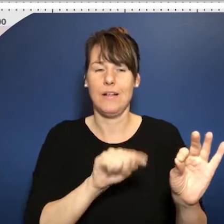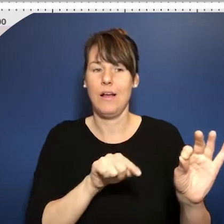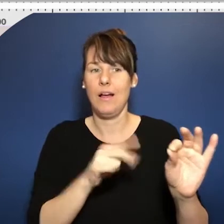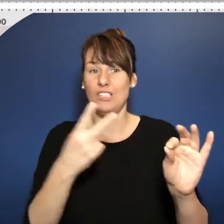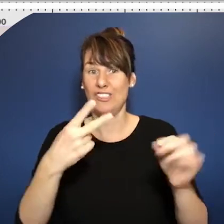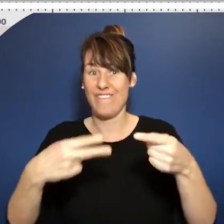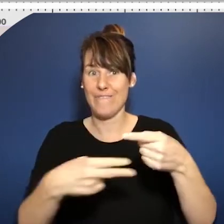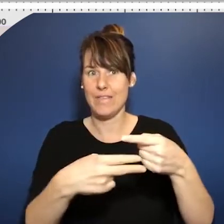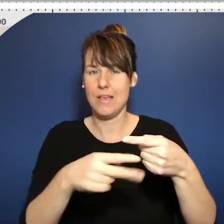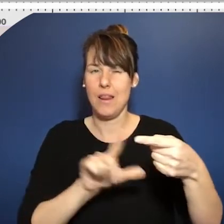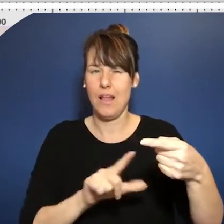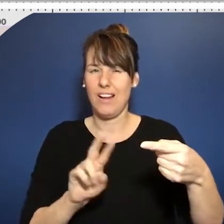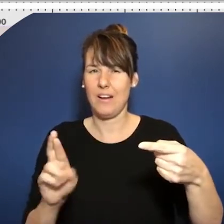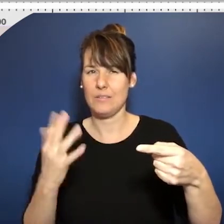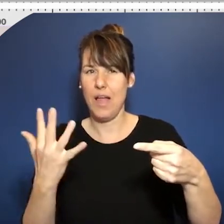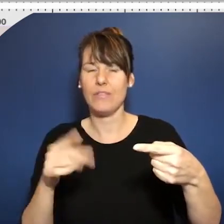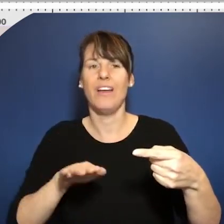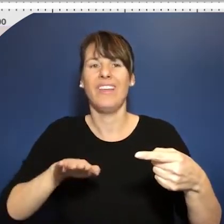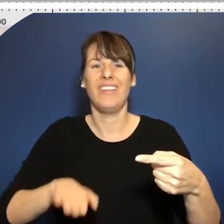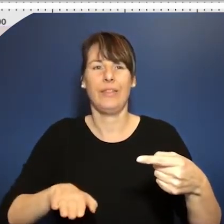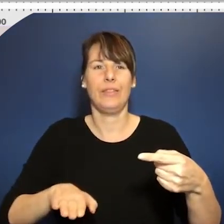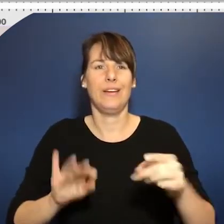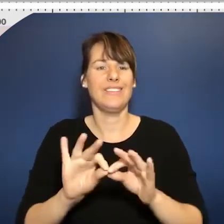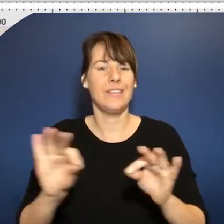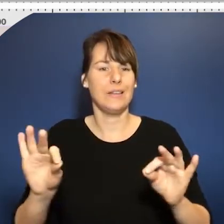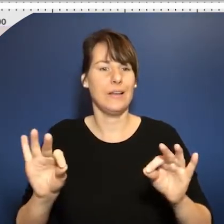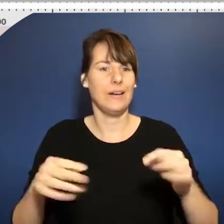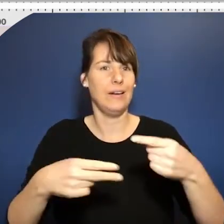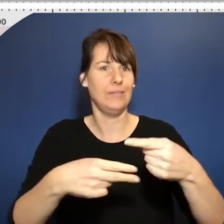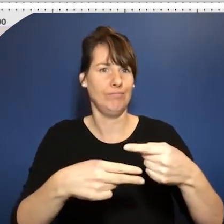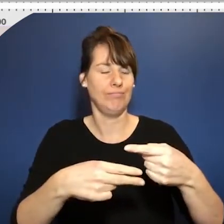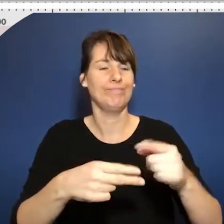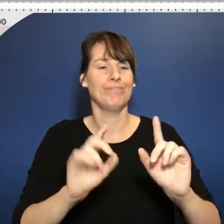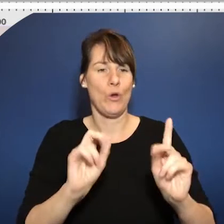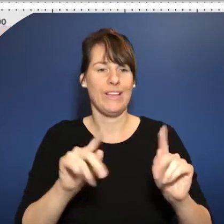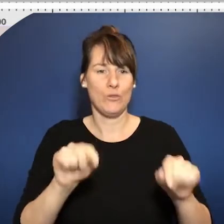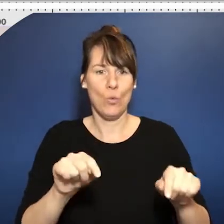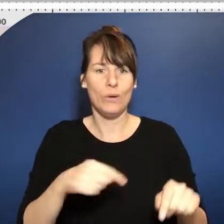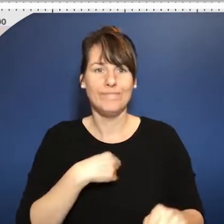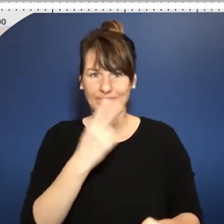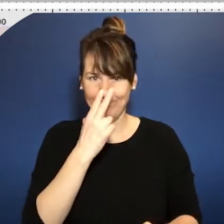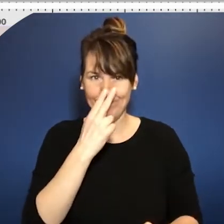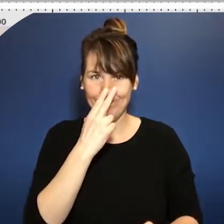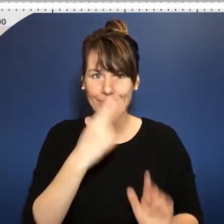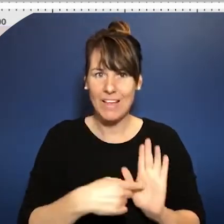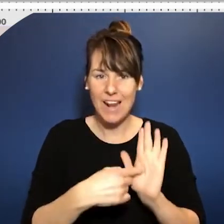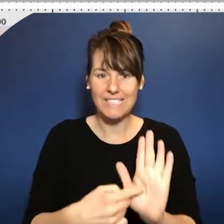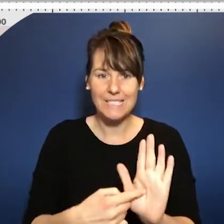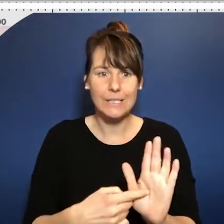and the left hand and right hand tiers are like child tiers. When the tiers are independent,